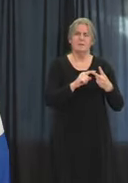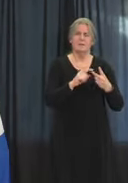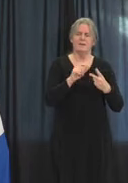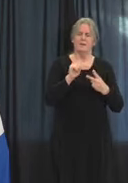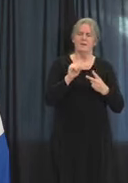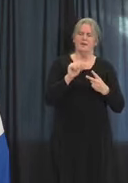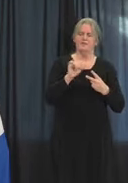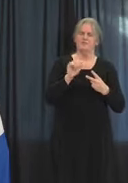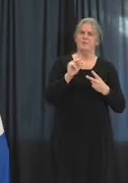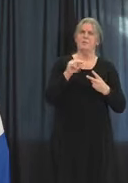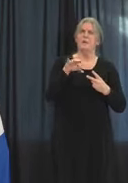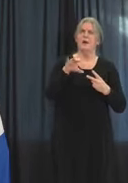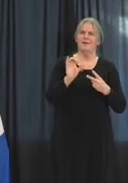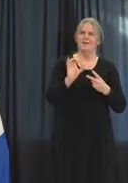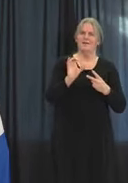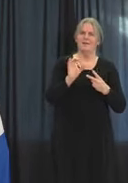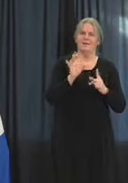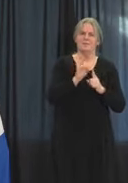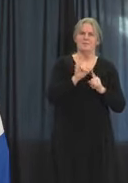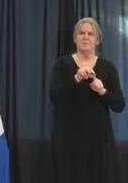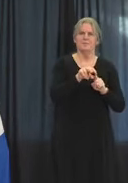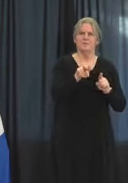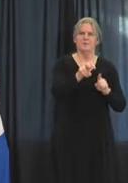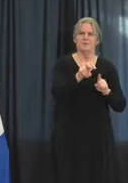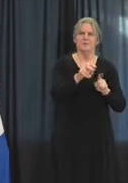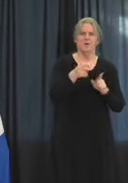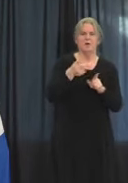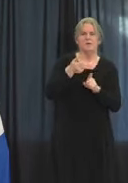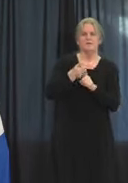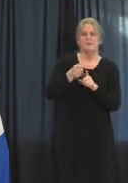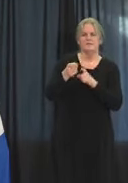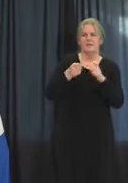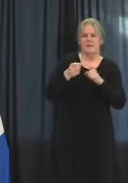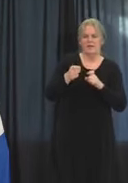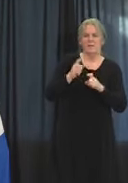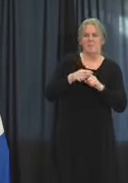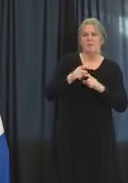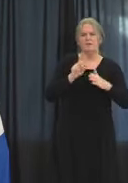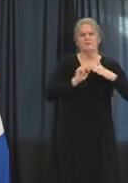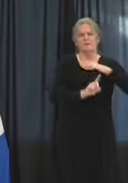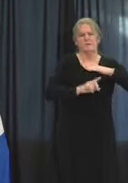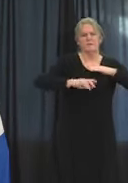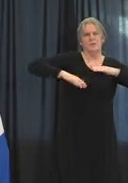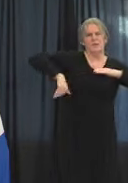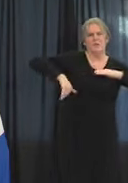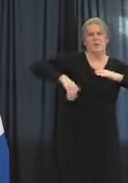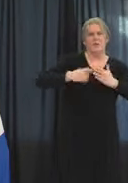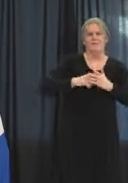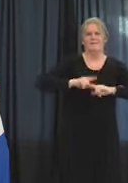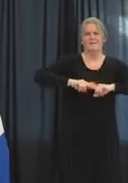much asymptomatic transmission is confirmed and people who are self-monitoring but not self